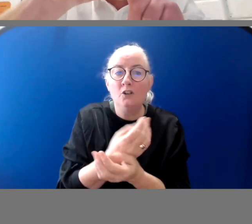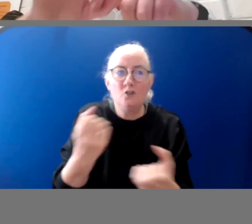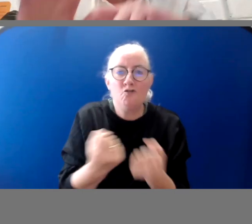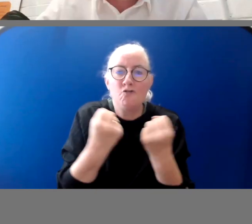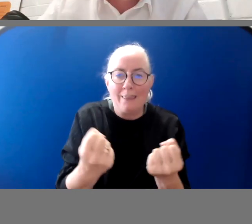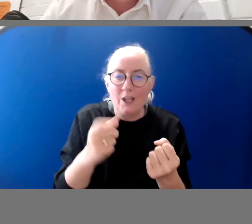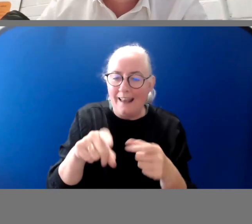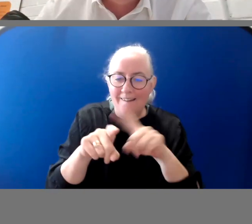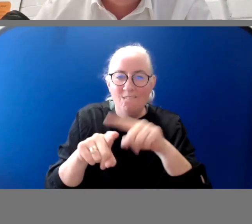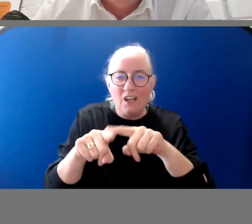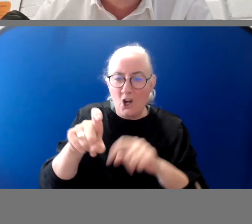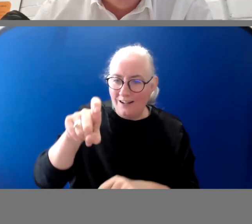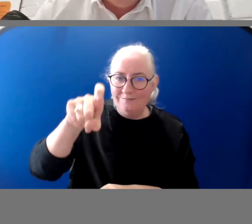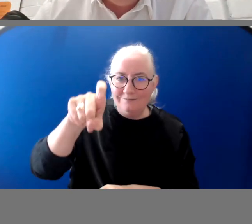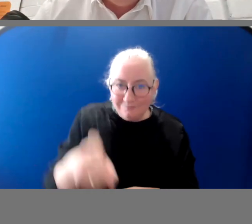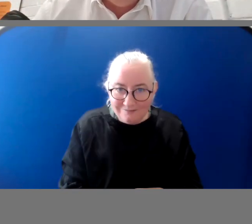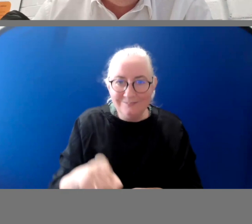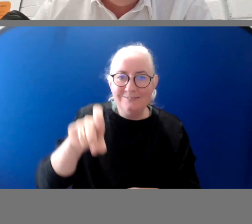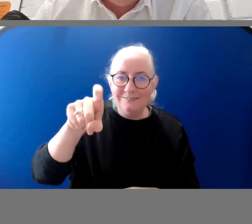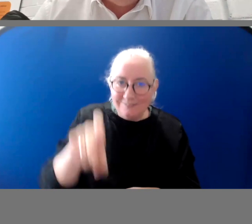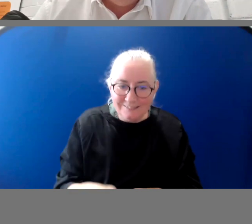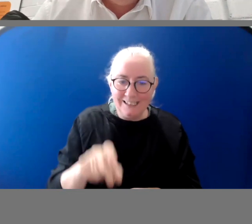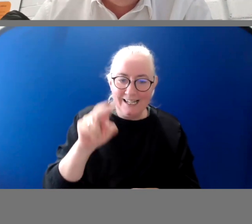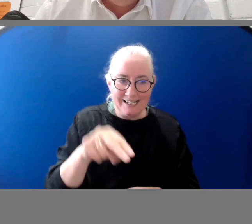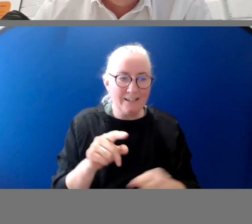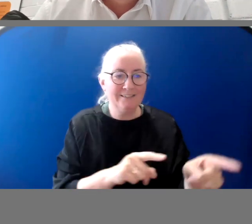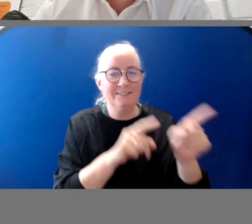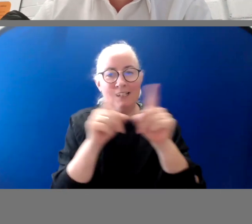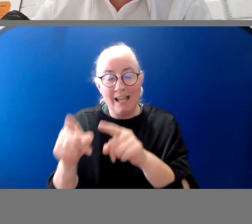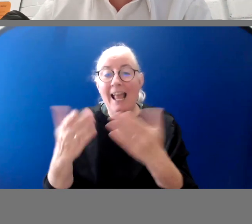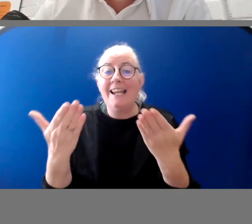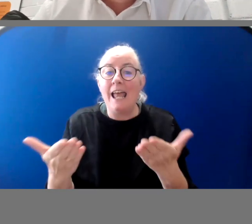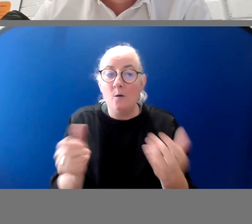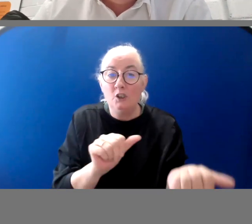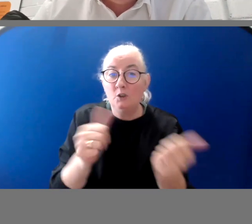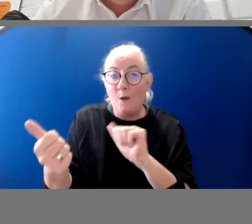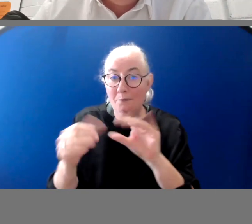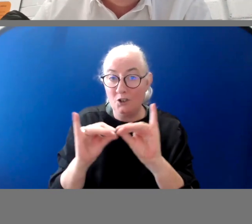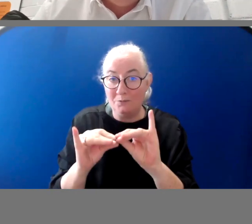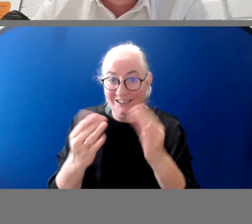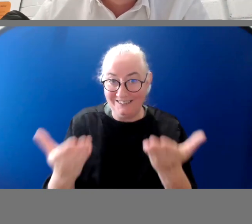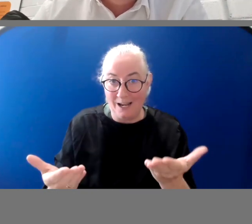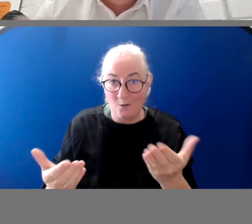here and pull the handle down again on an ambulant disabled door that making sure that you have the